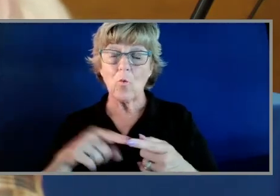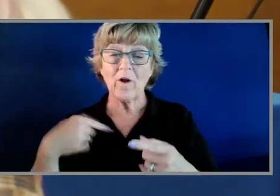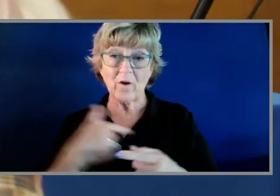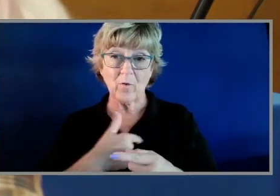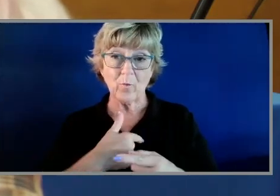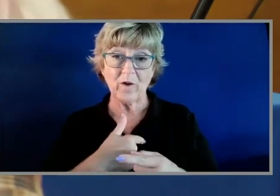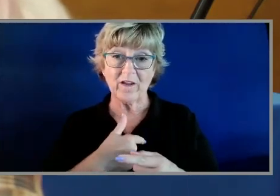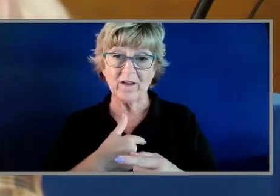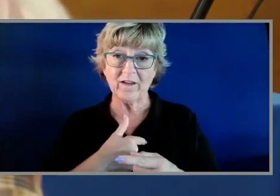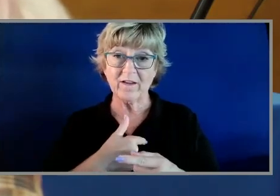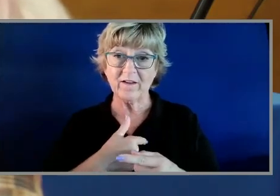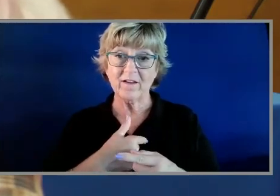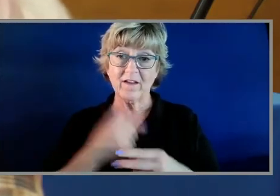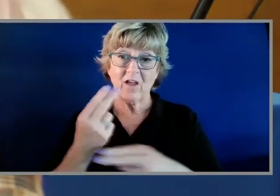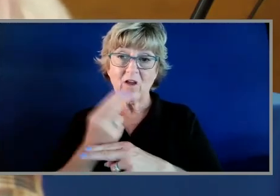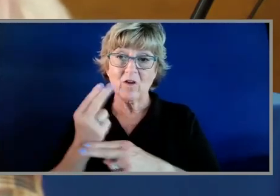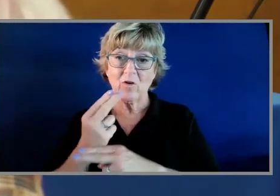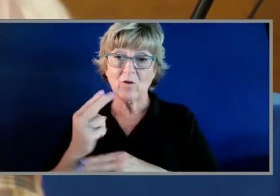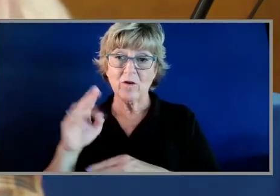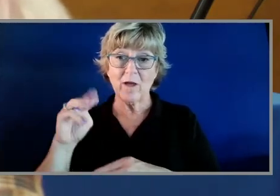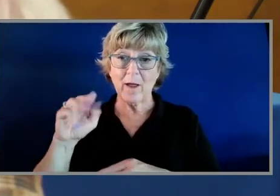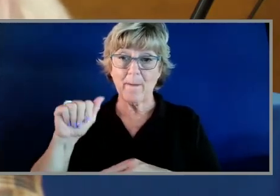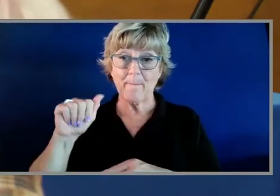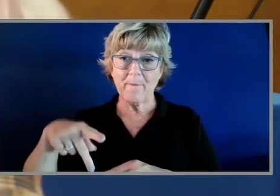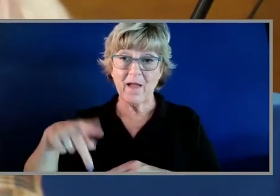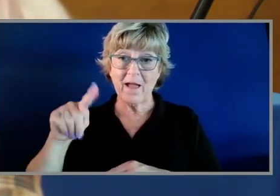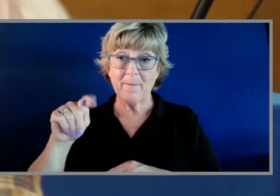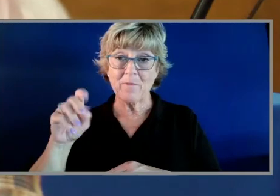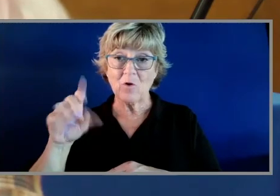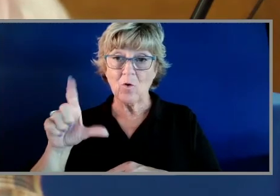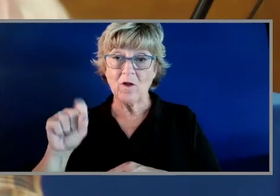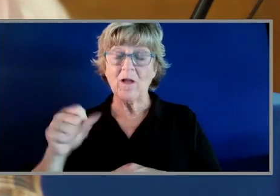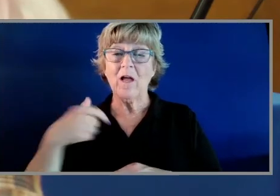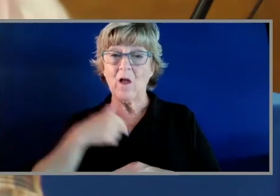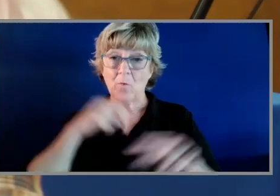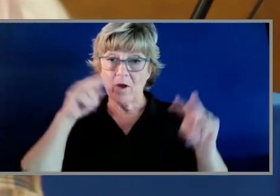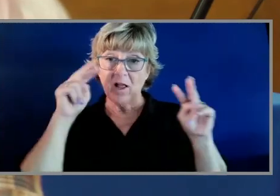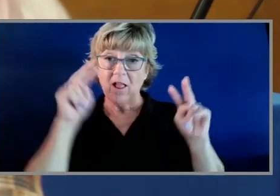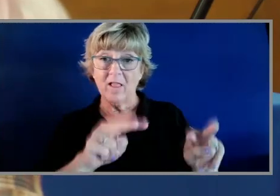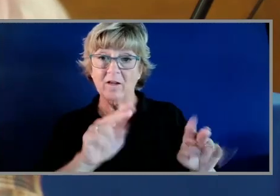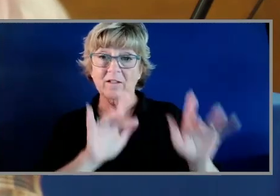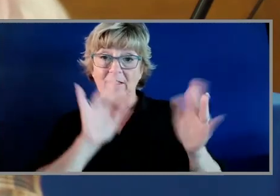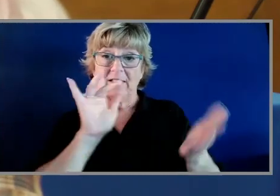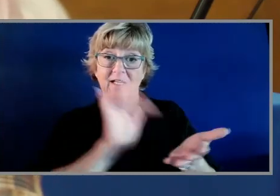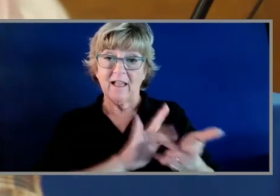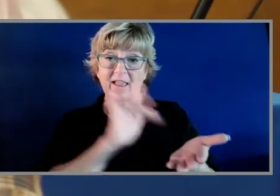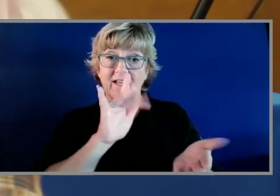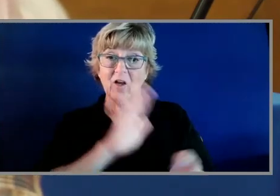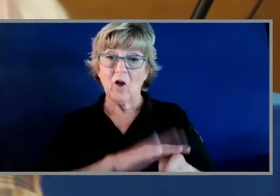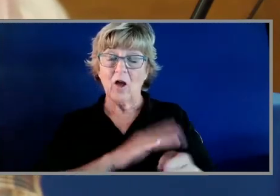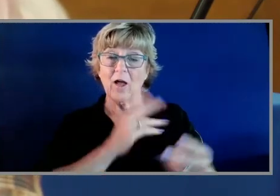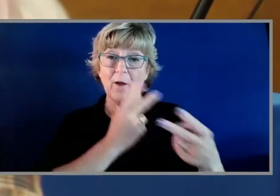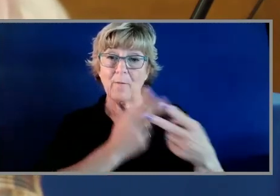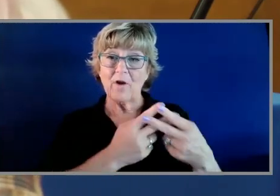Studio: person will be located in citrus heights when when we drop when we go on these mapping tools and go to the folsom